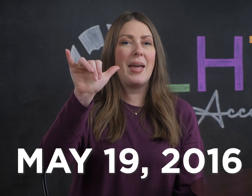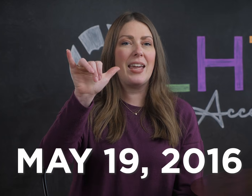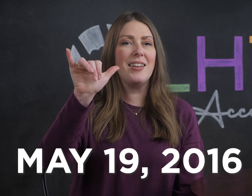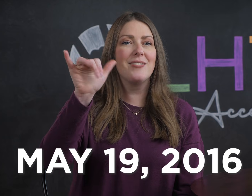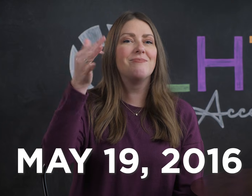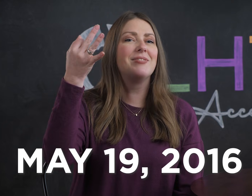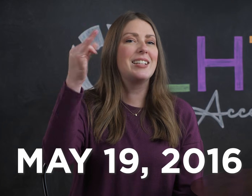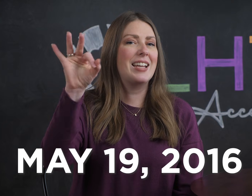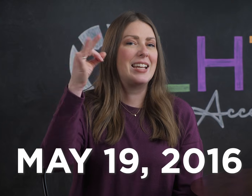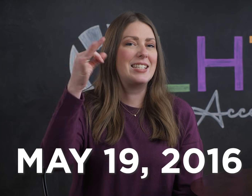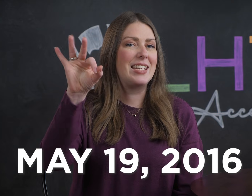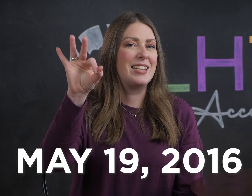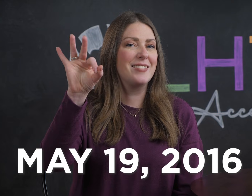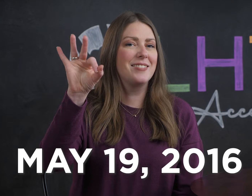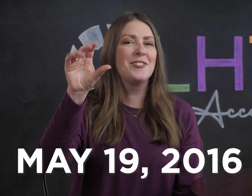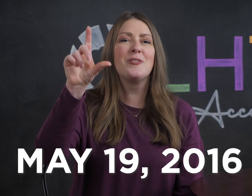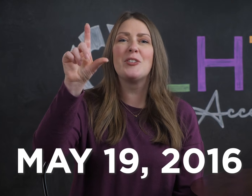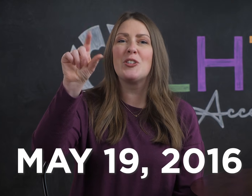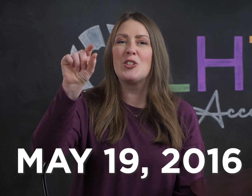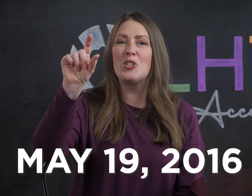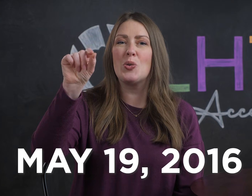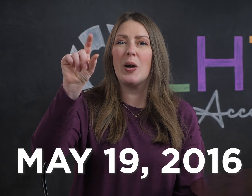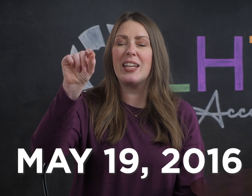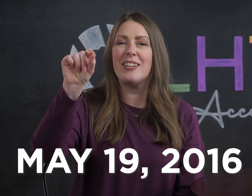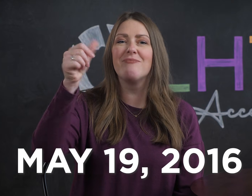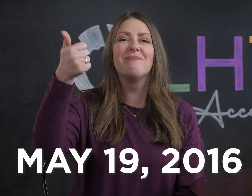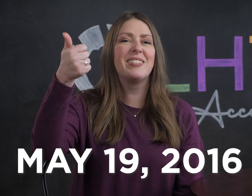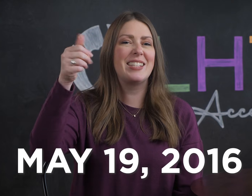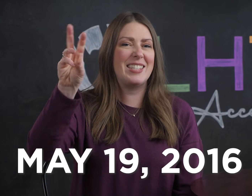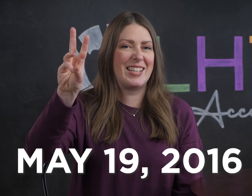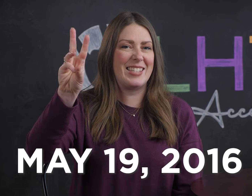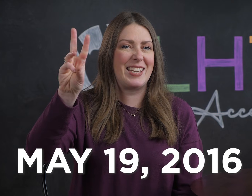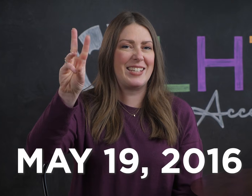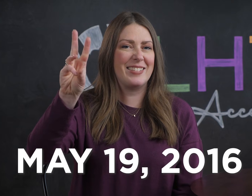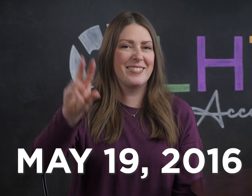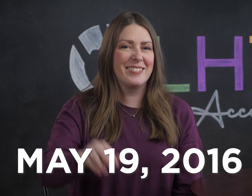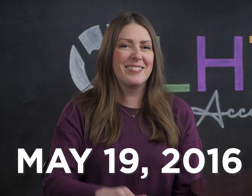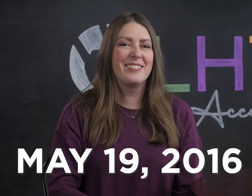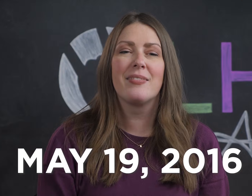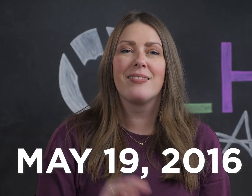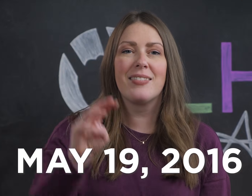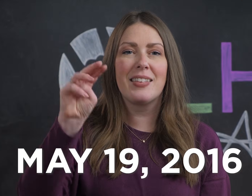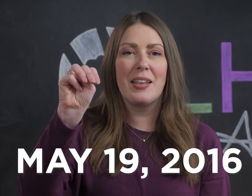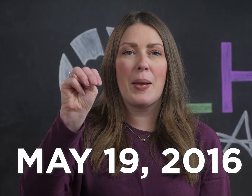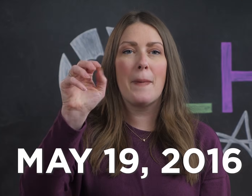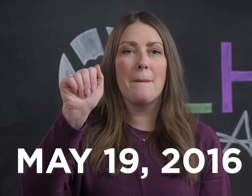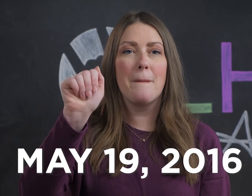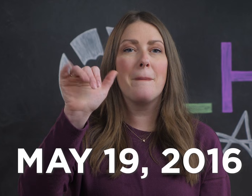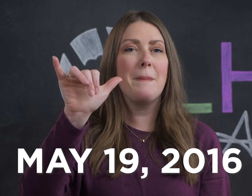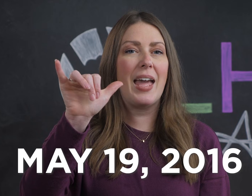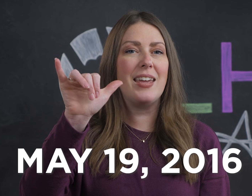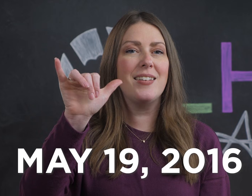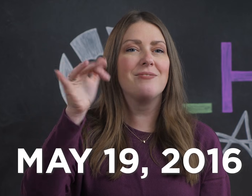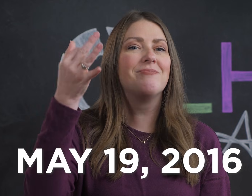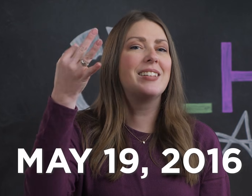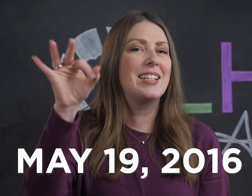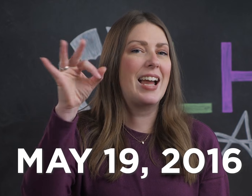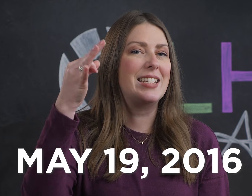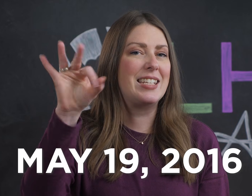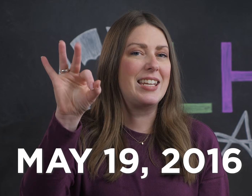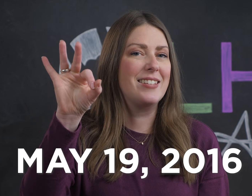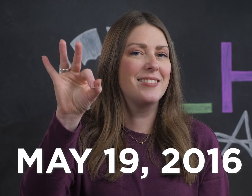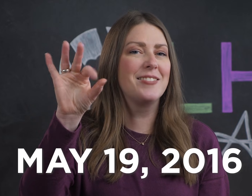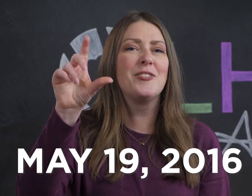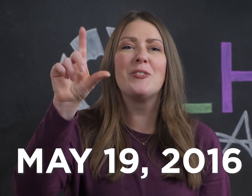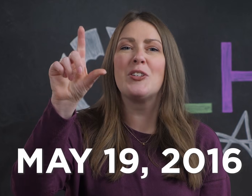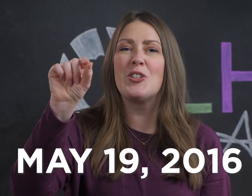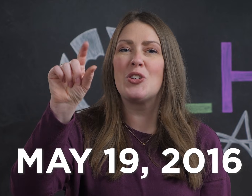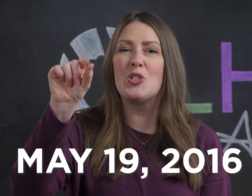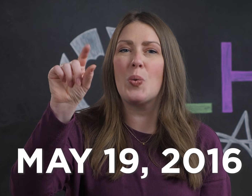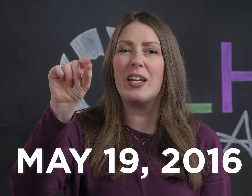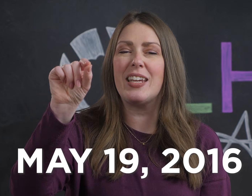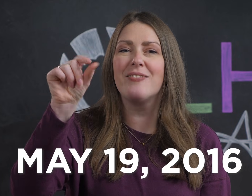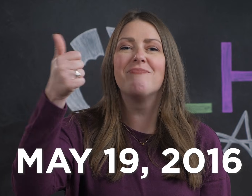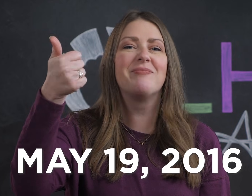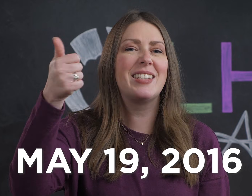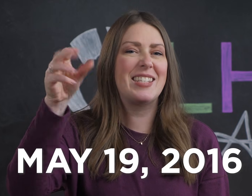May 19th, 2016.